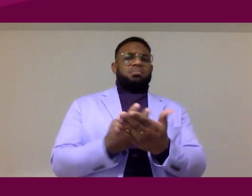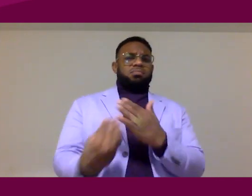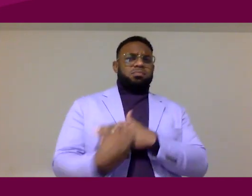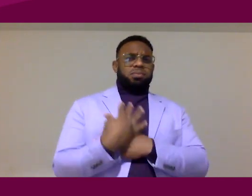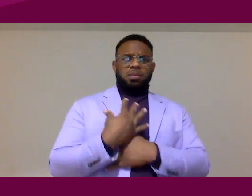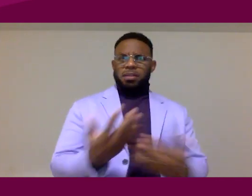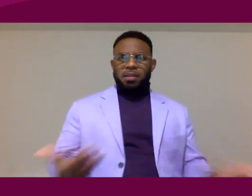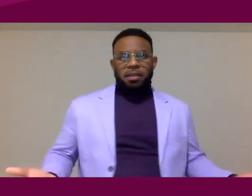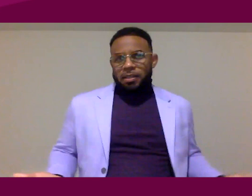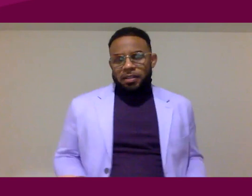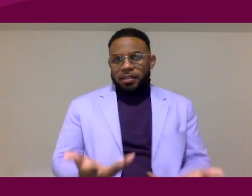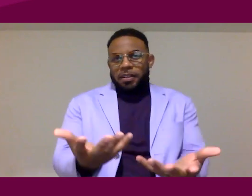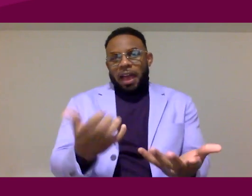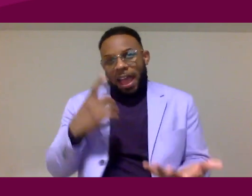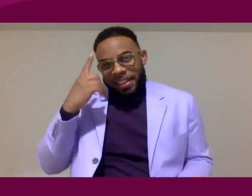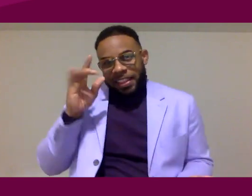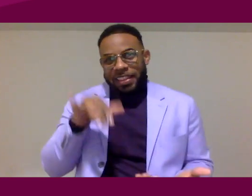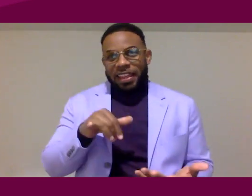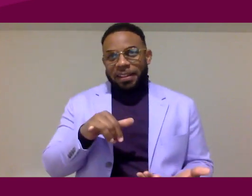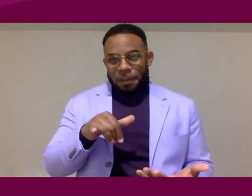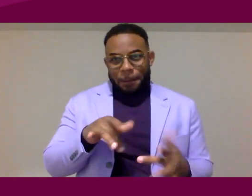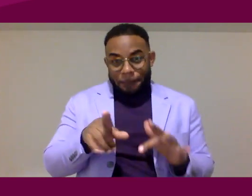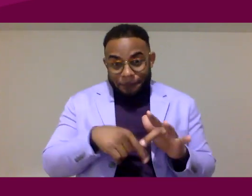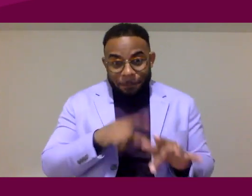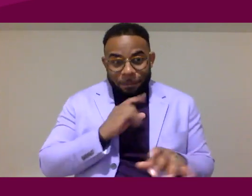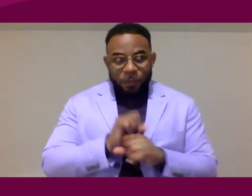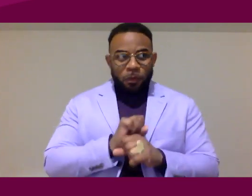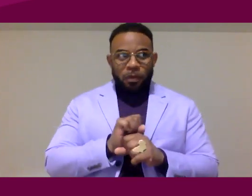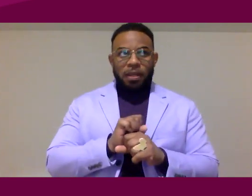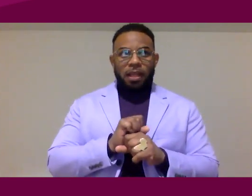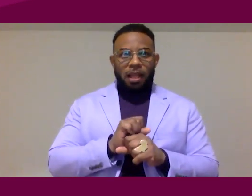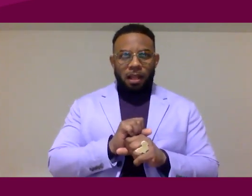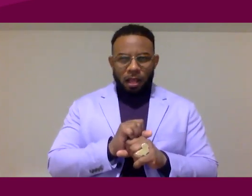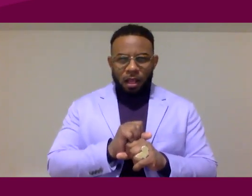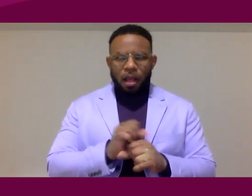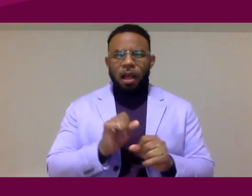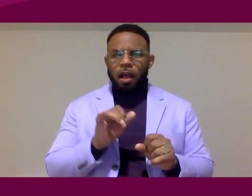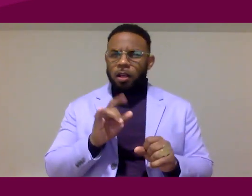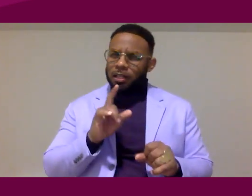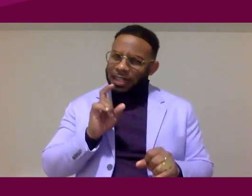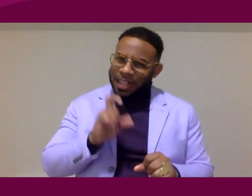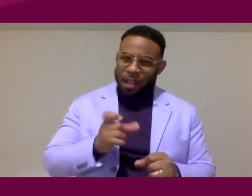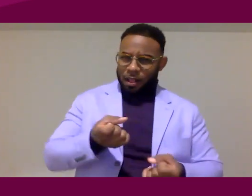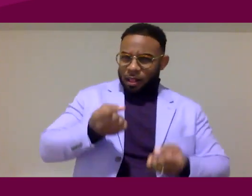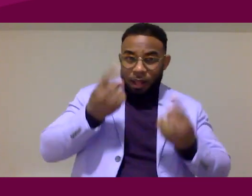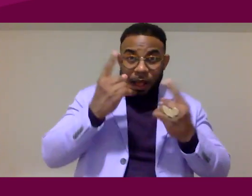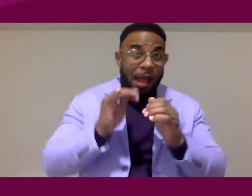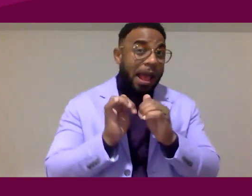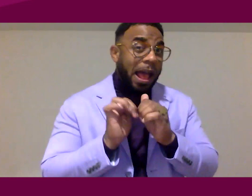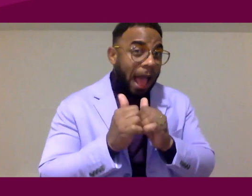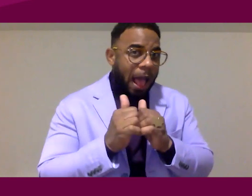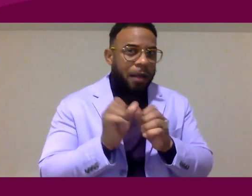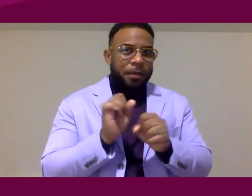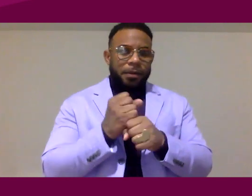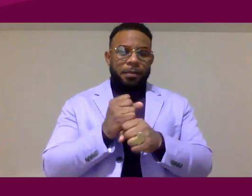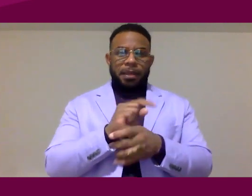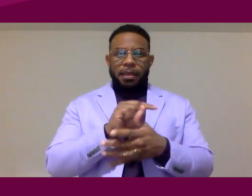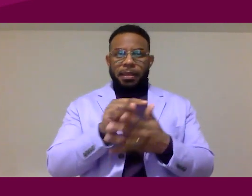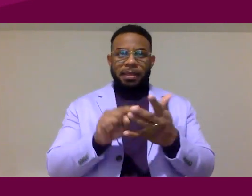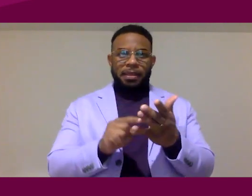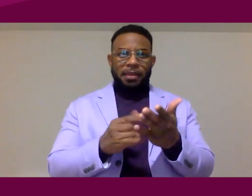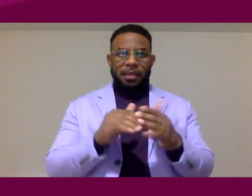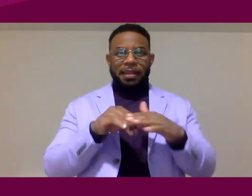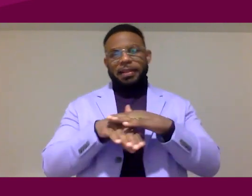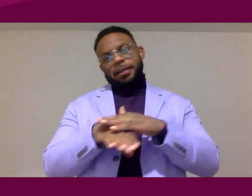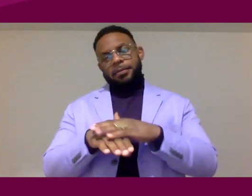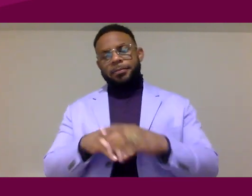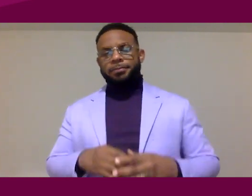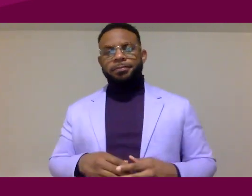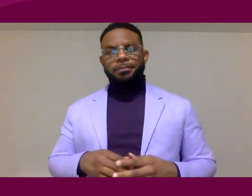And so I think that the gap is really understanding how to make things accessible.